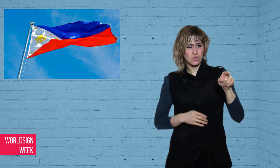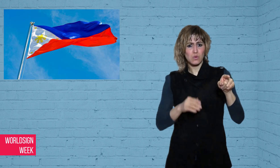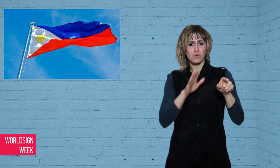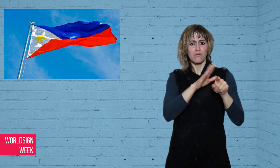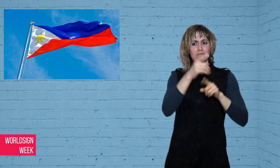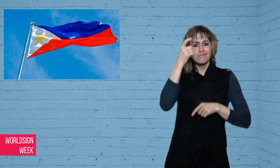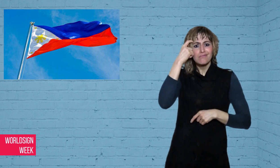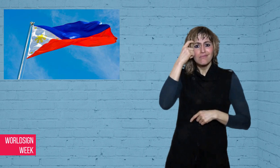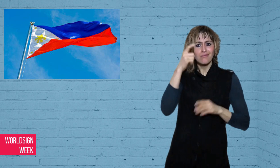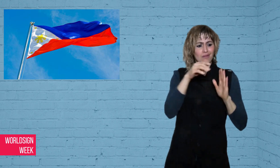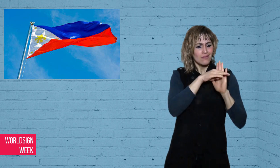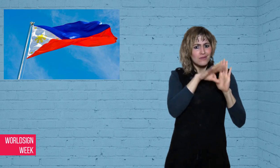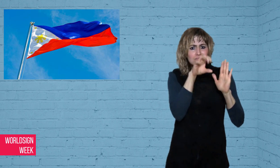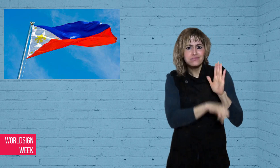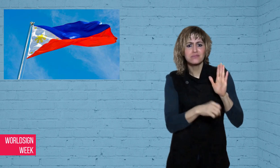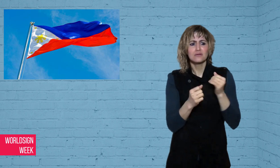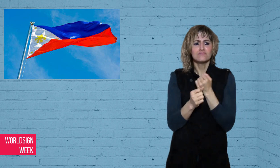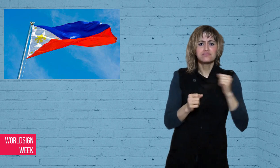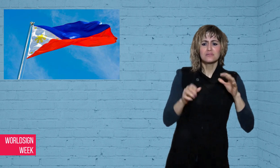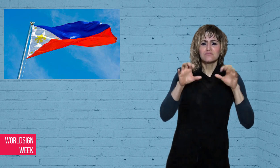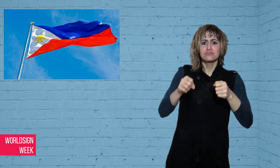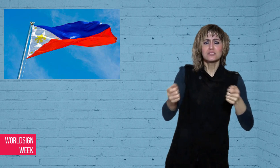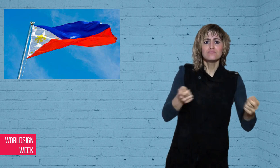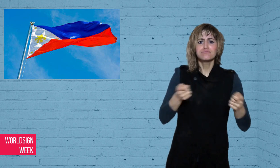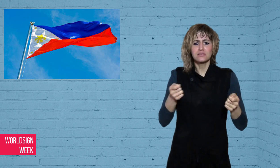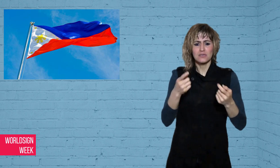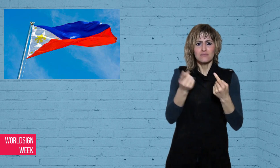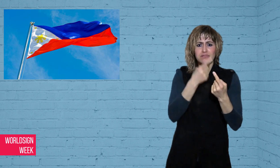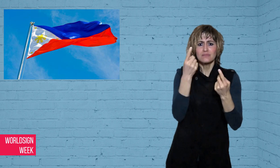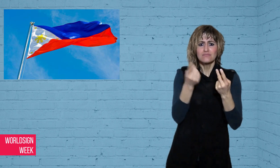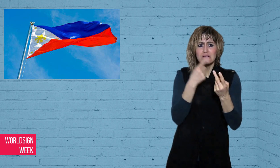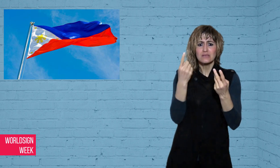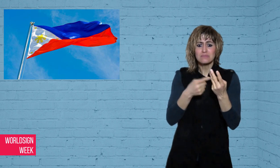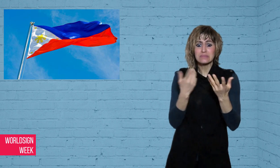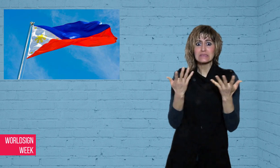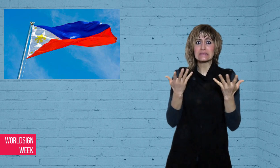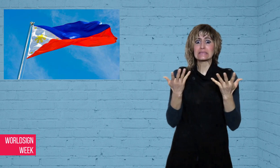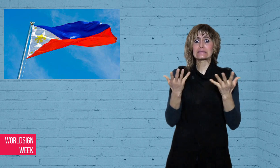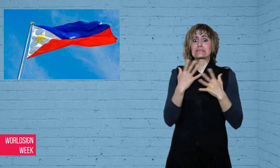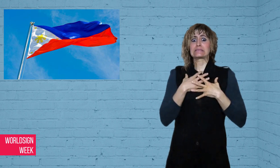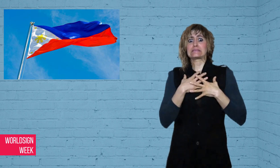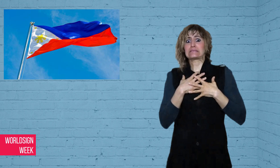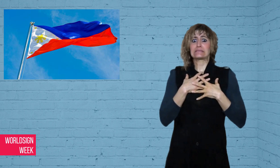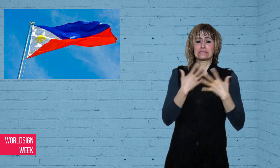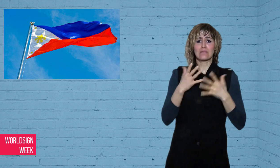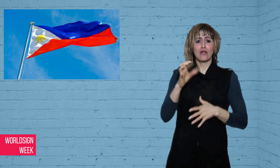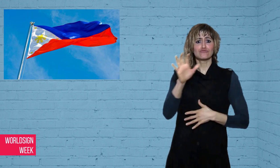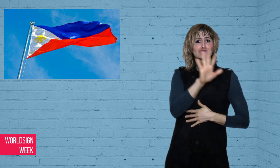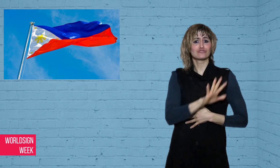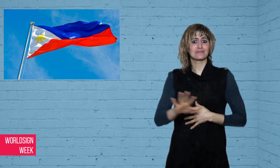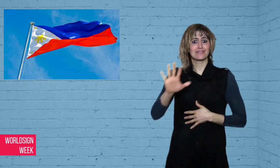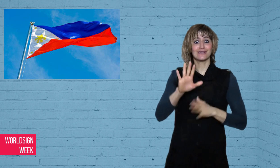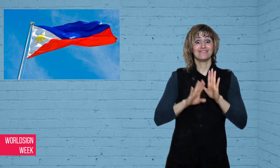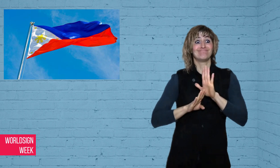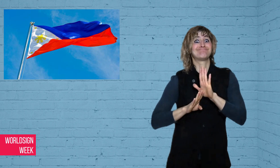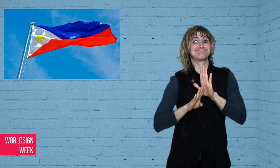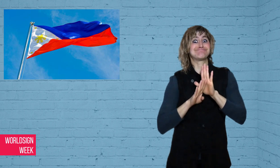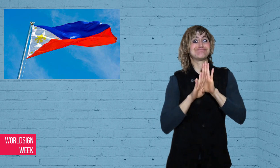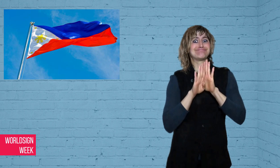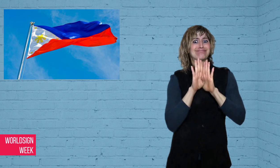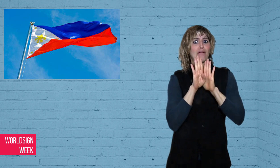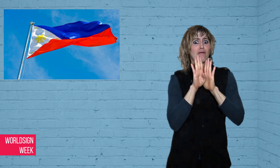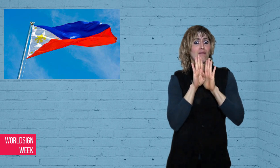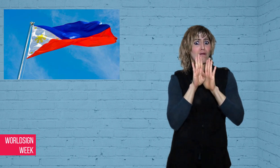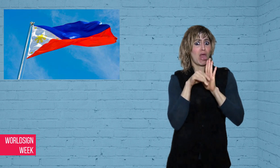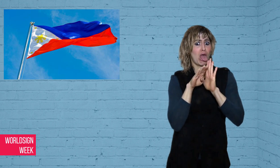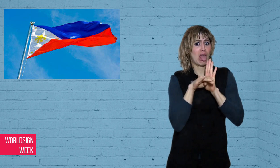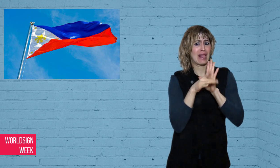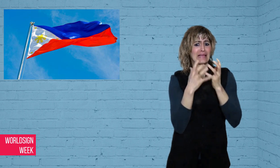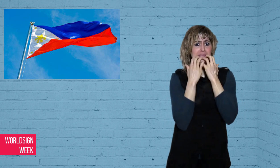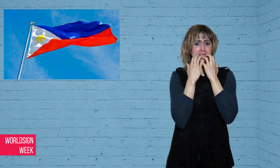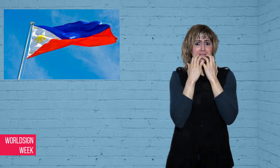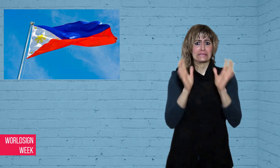behaviour could put the country’s